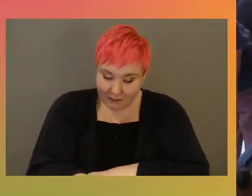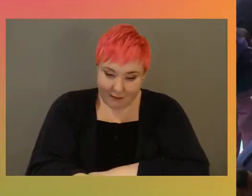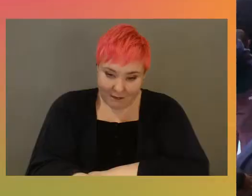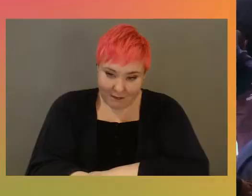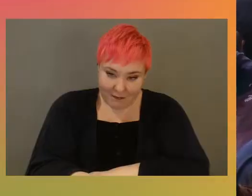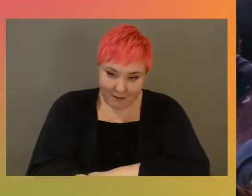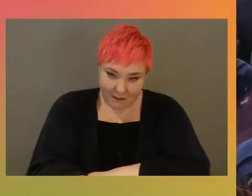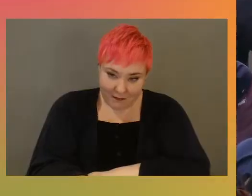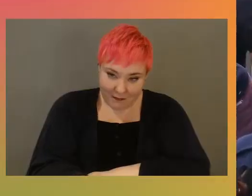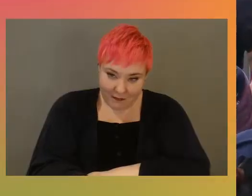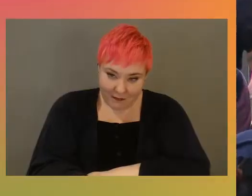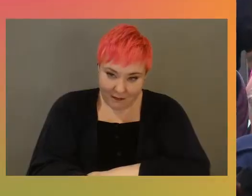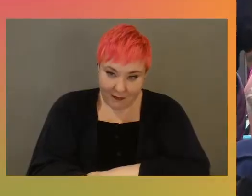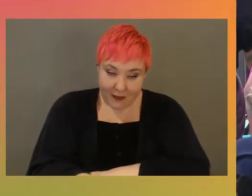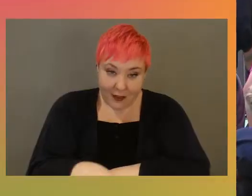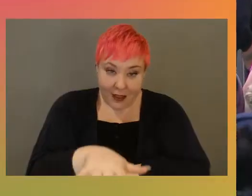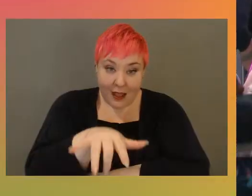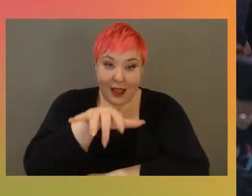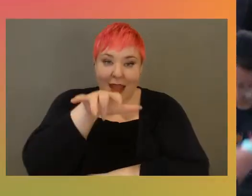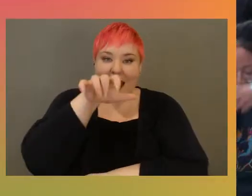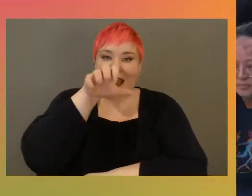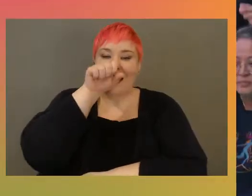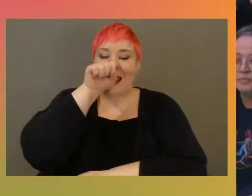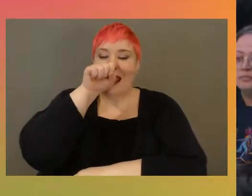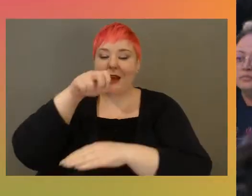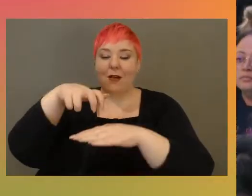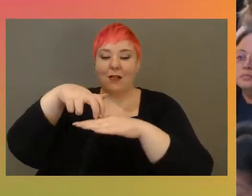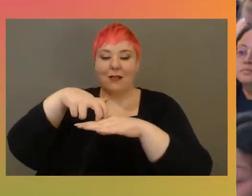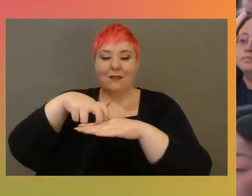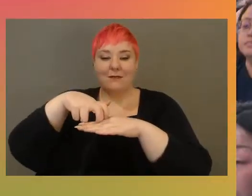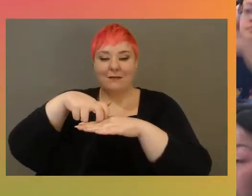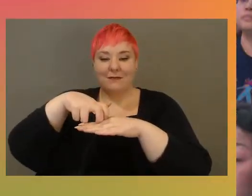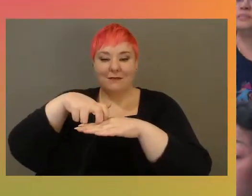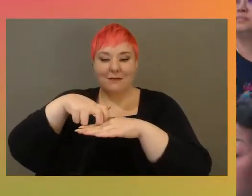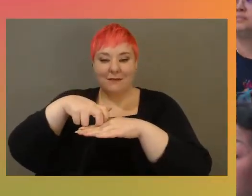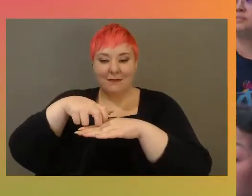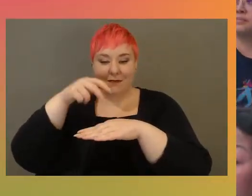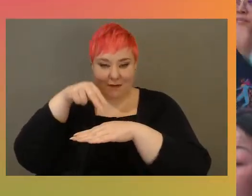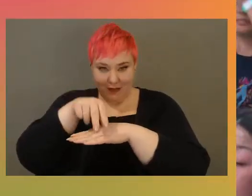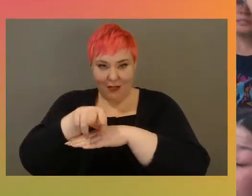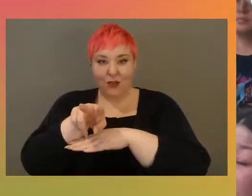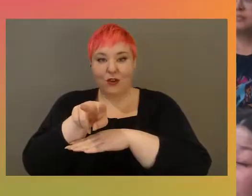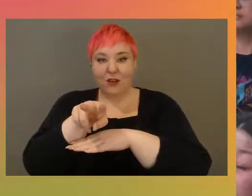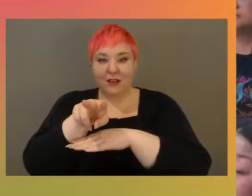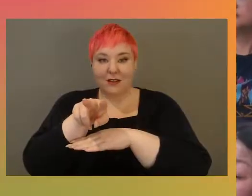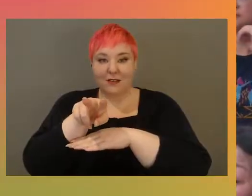THE NEXT TIME YOU EXHALE, FALL